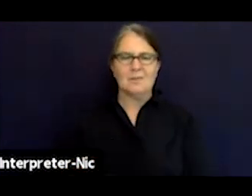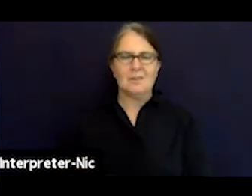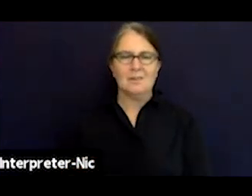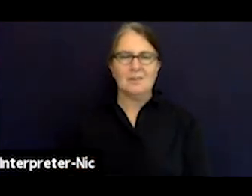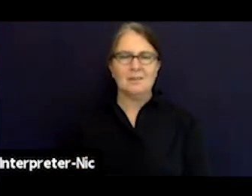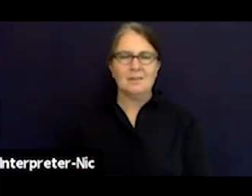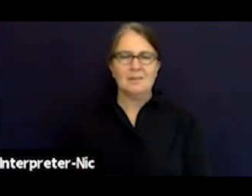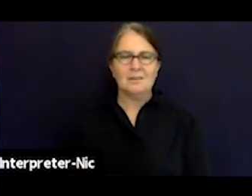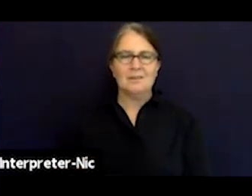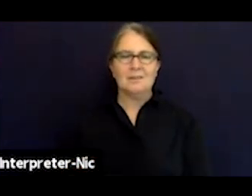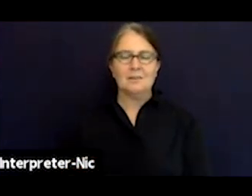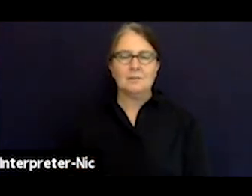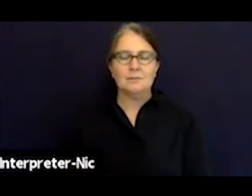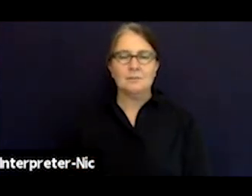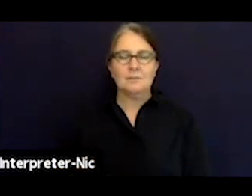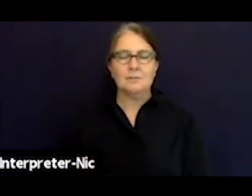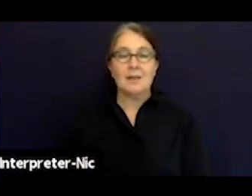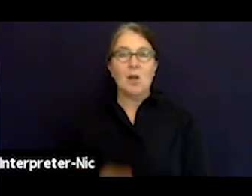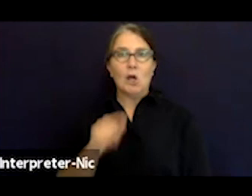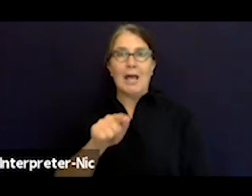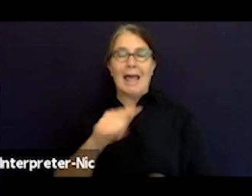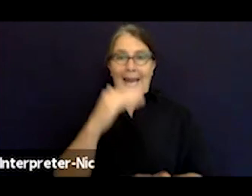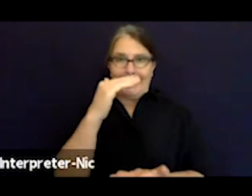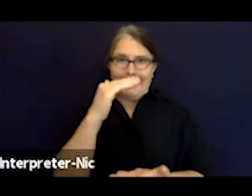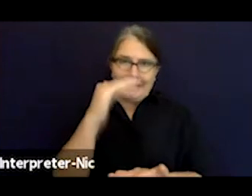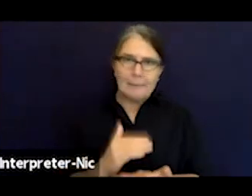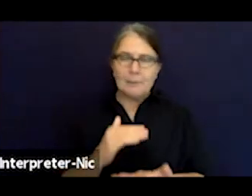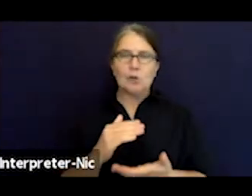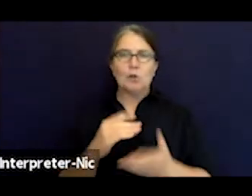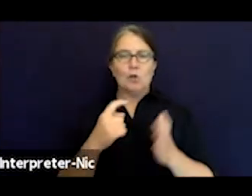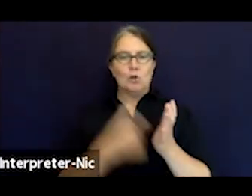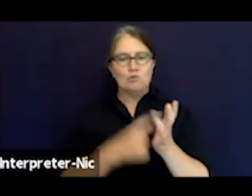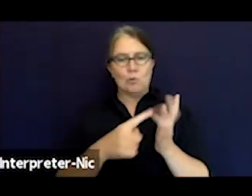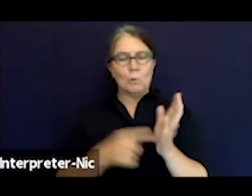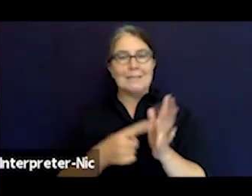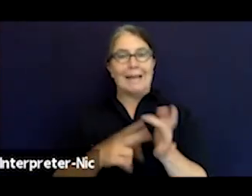students with more complex needs.” That should be one of our mantras in disability support areas.